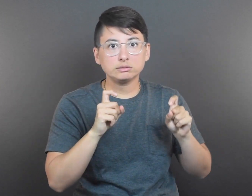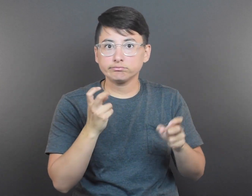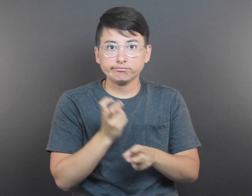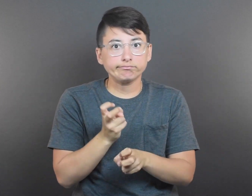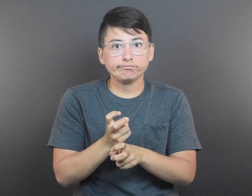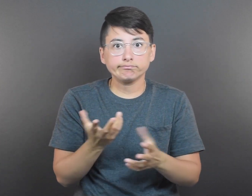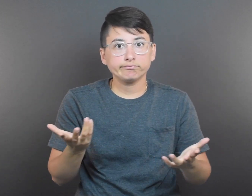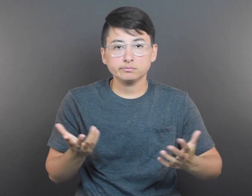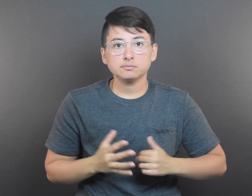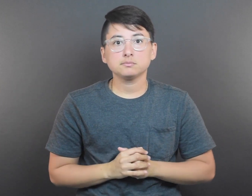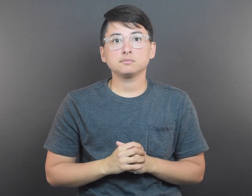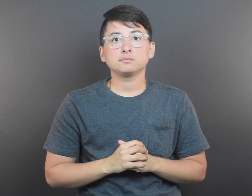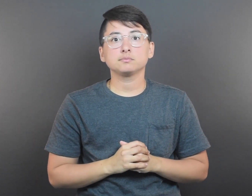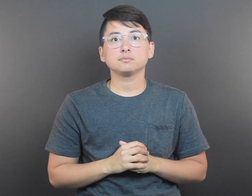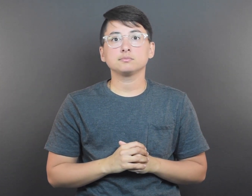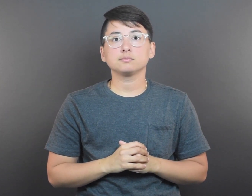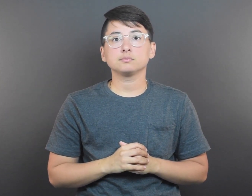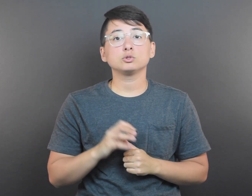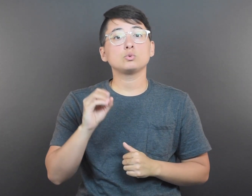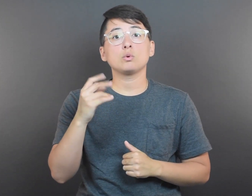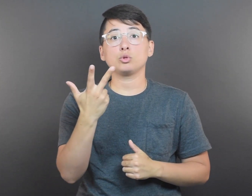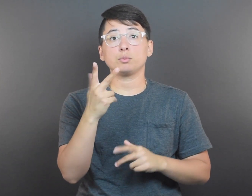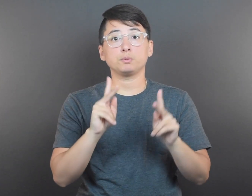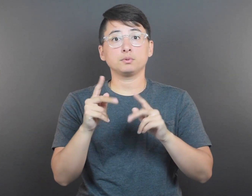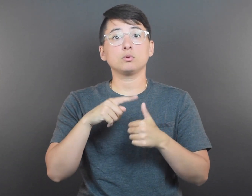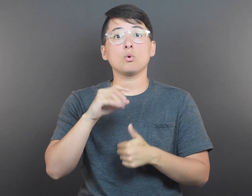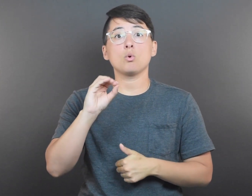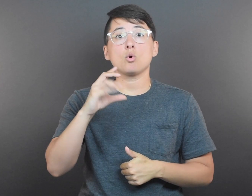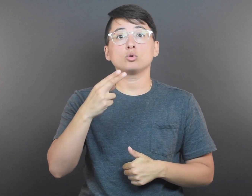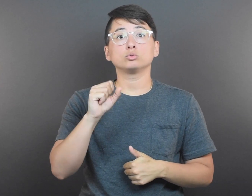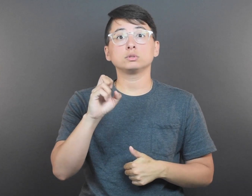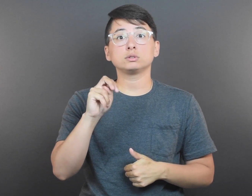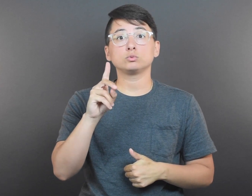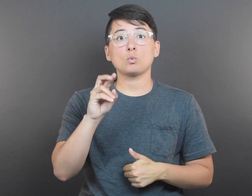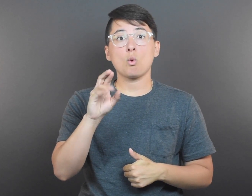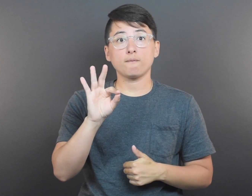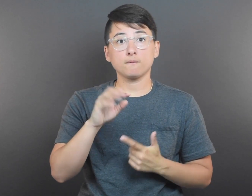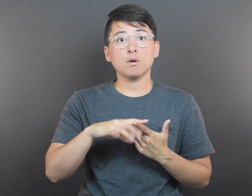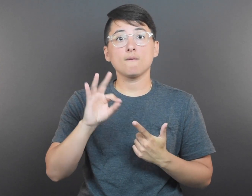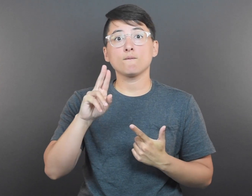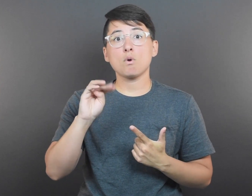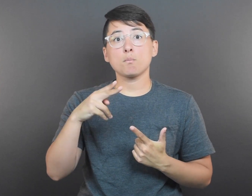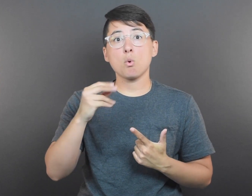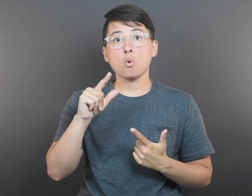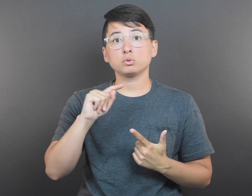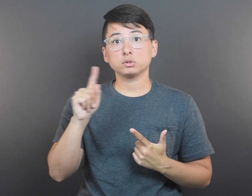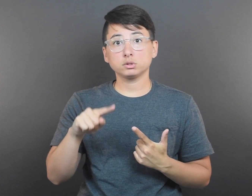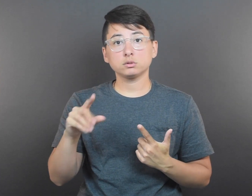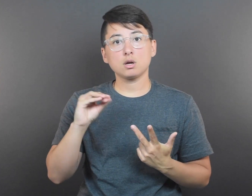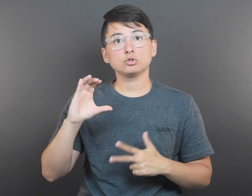Ochsendorf, Frumholtz, and Chiclana-Ayala knew that the community engagement approach